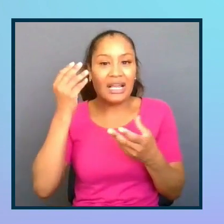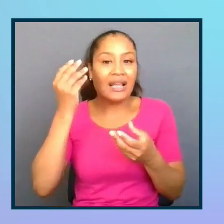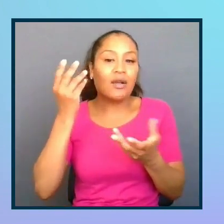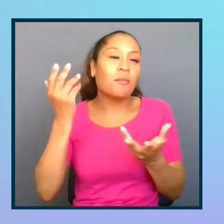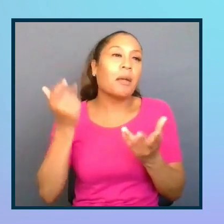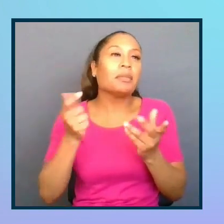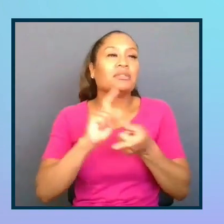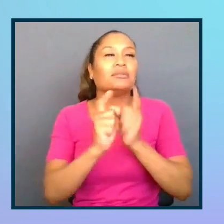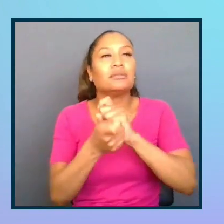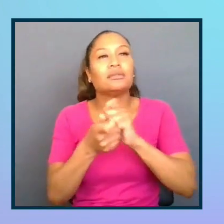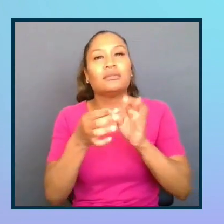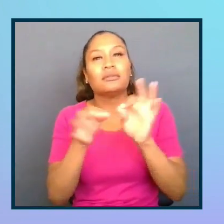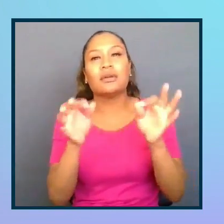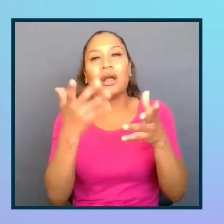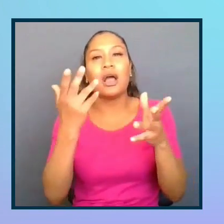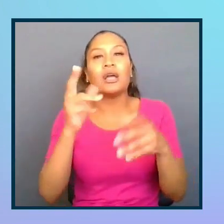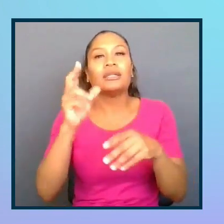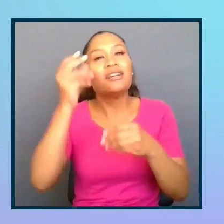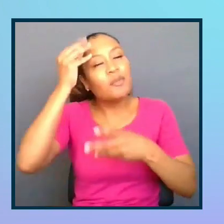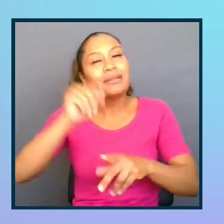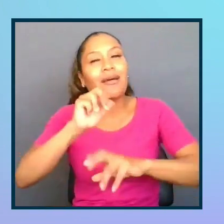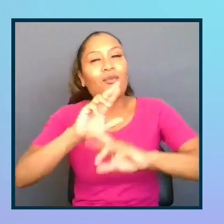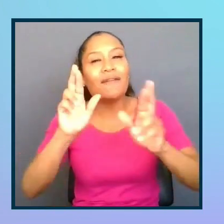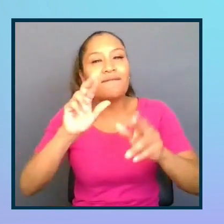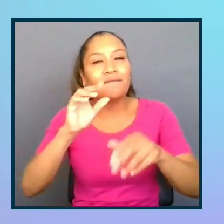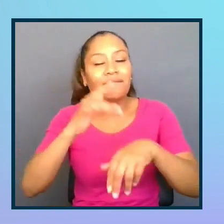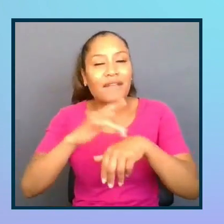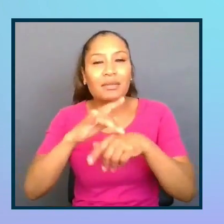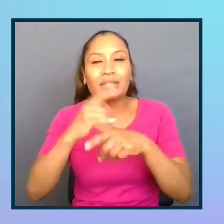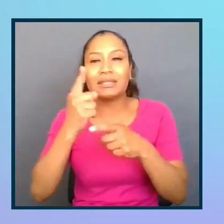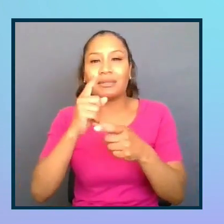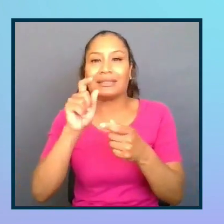or something a bit more specific than tap for details.